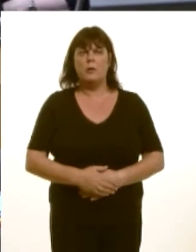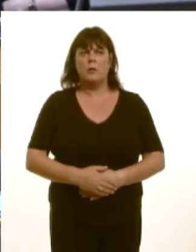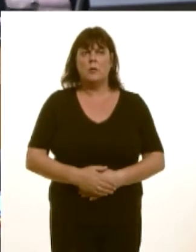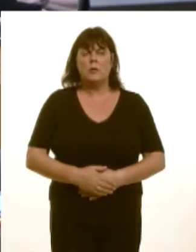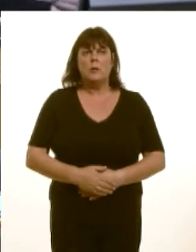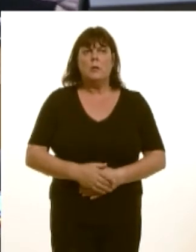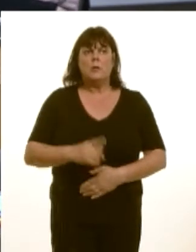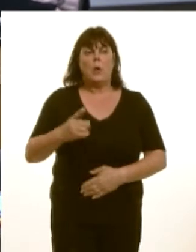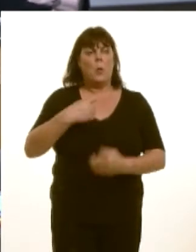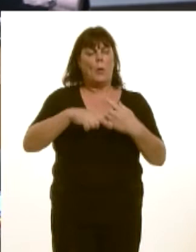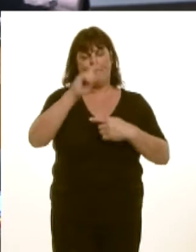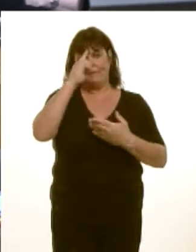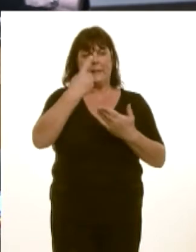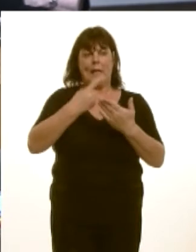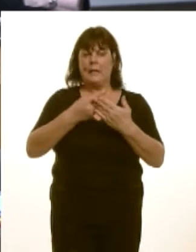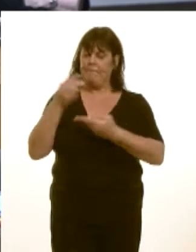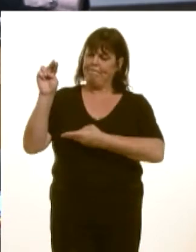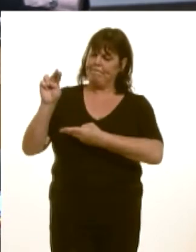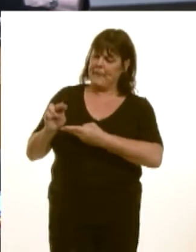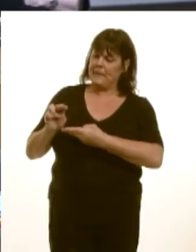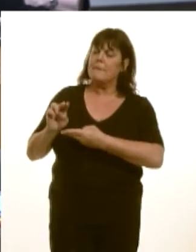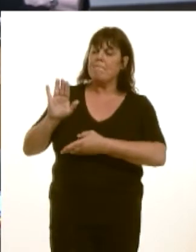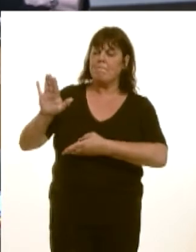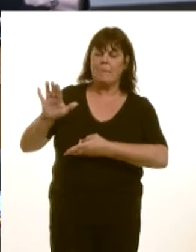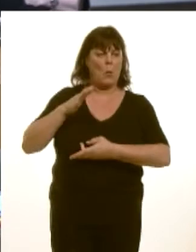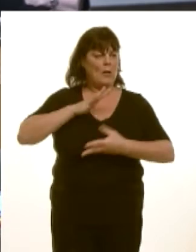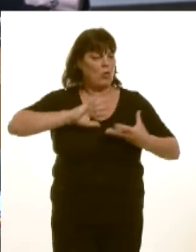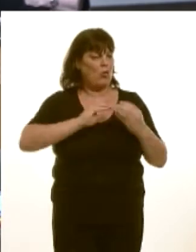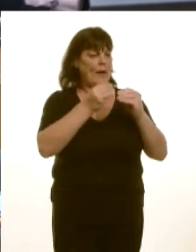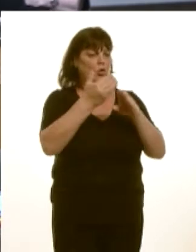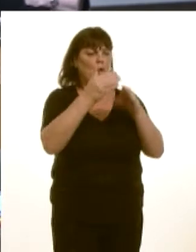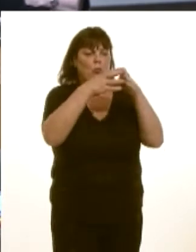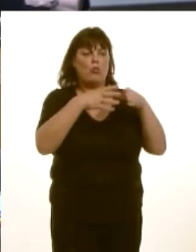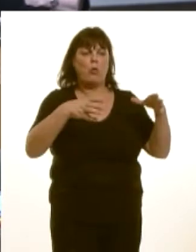I have to say that I do not see that there is, in Whitehall, an equivalent scheme that